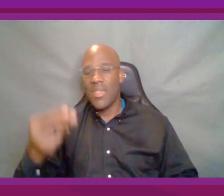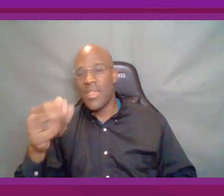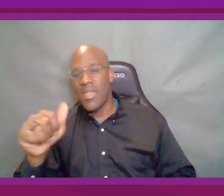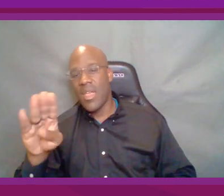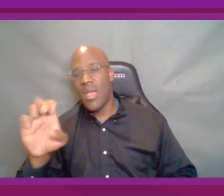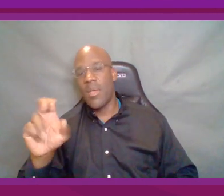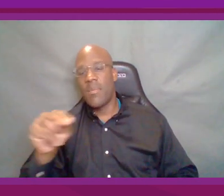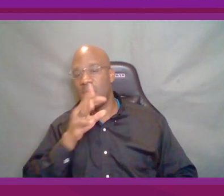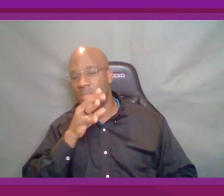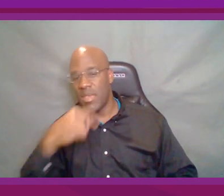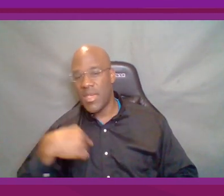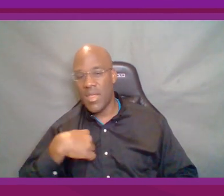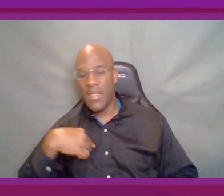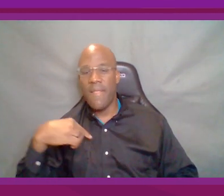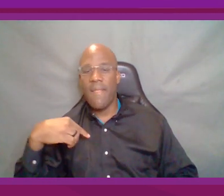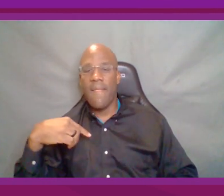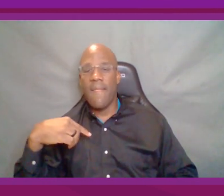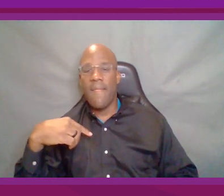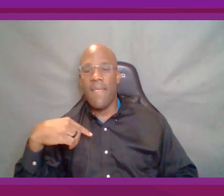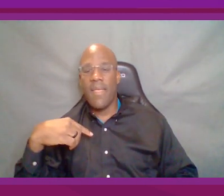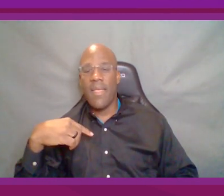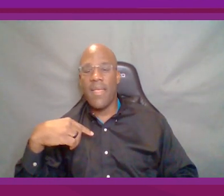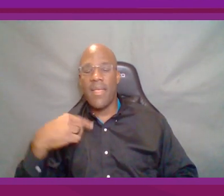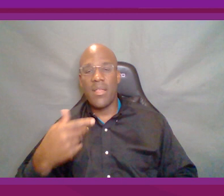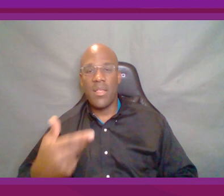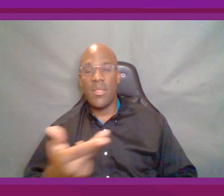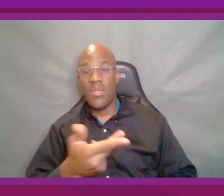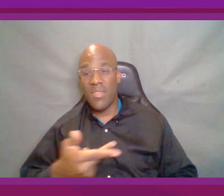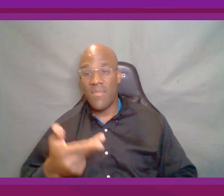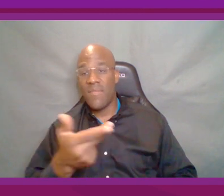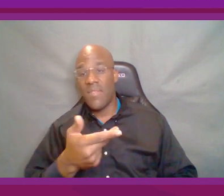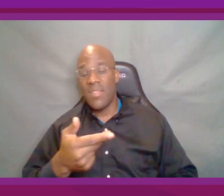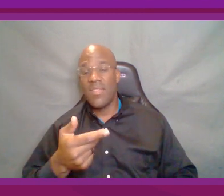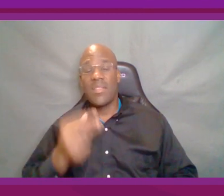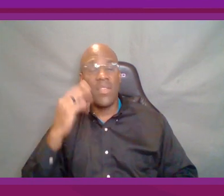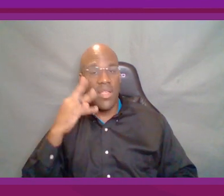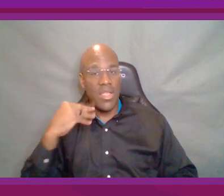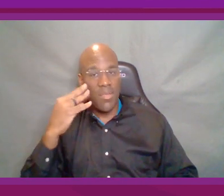[HABEN]: Haben speaking, all three of us have found and experienced employment.